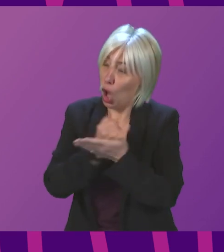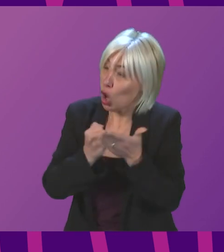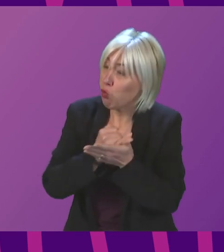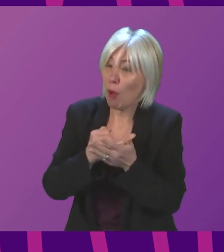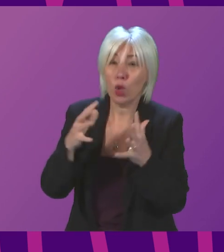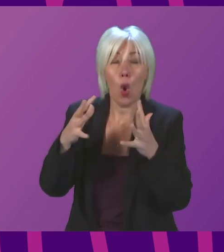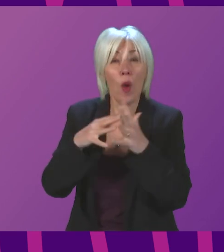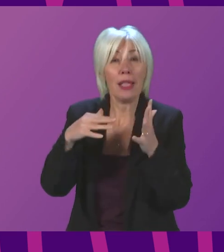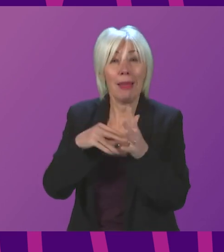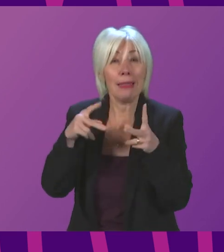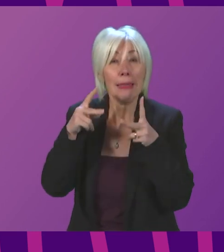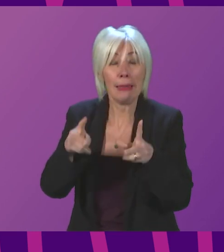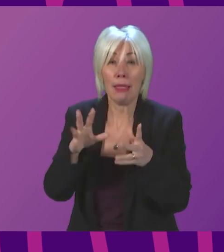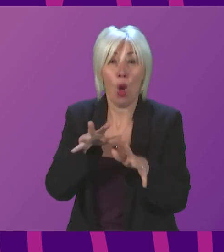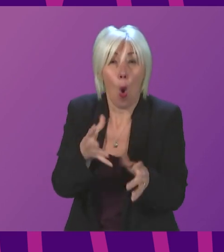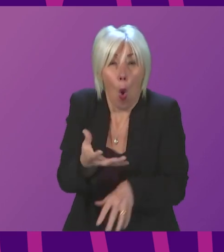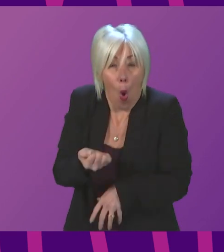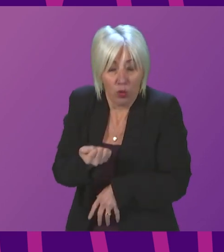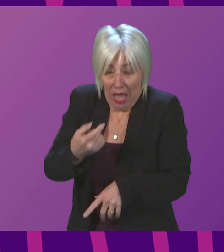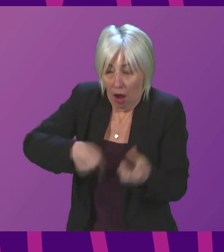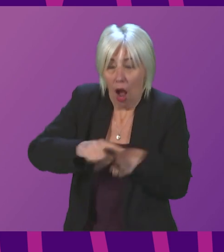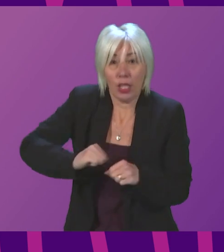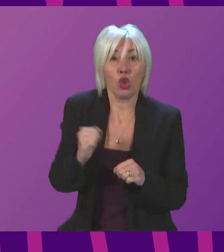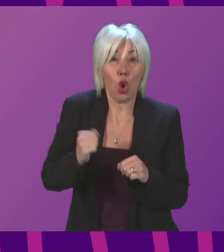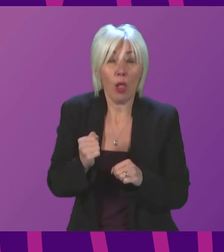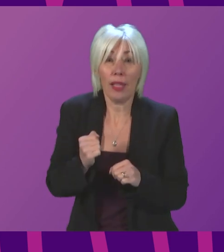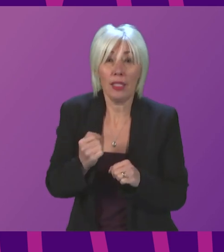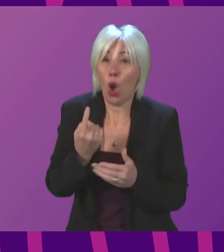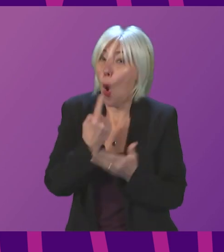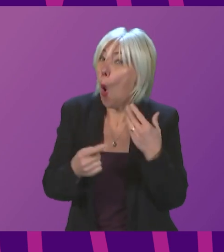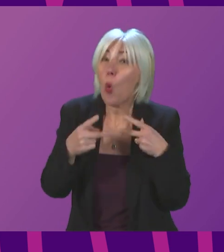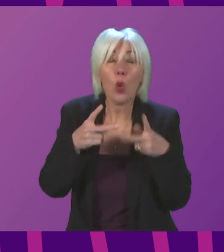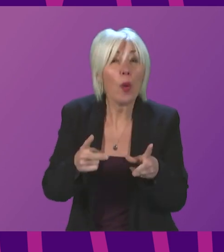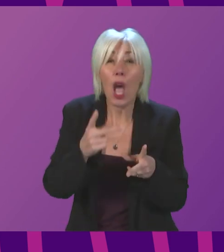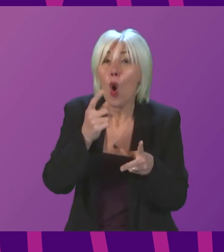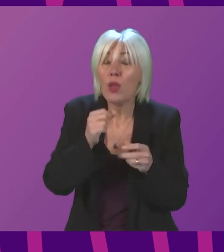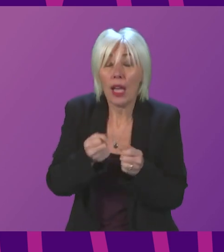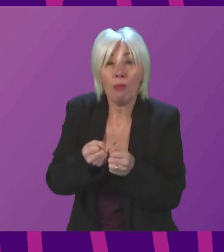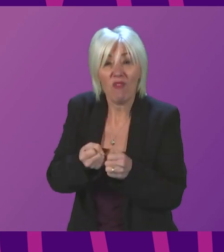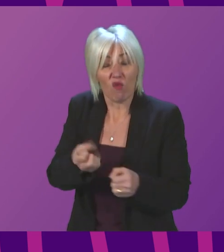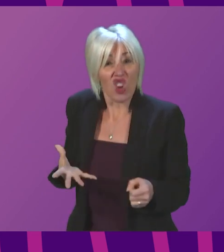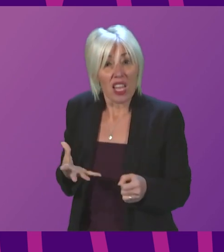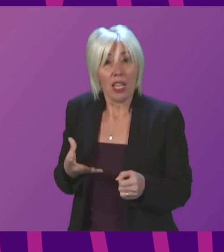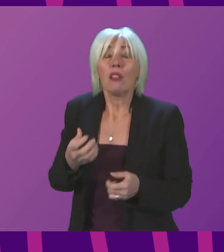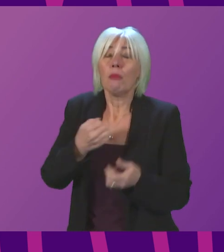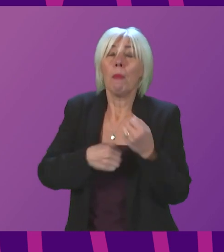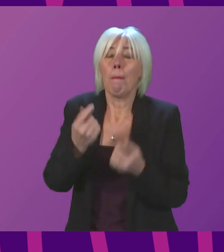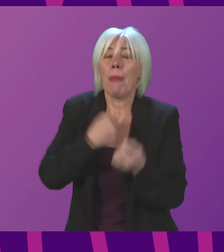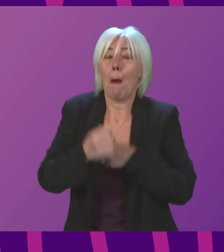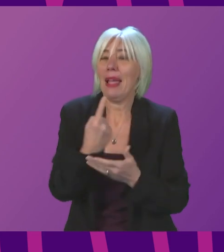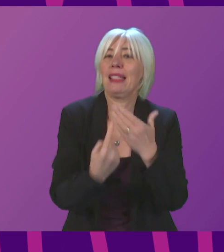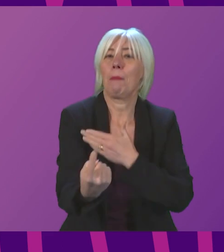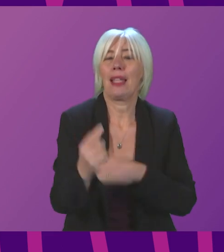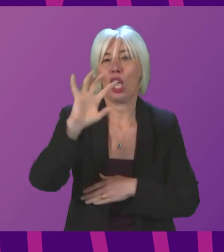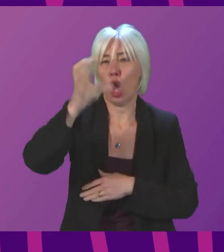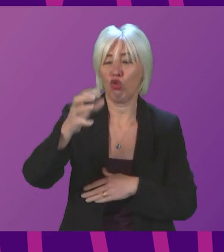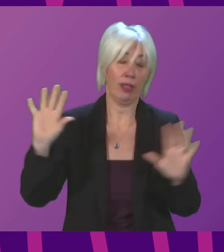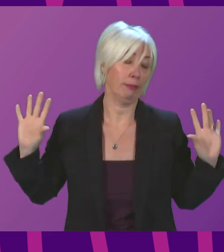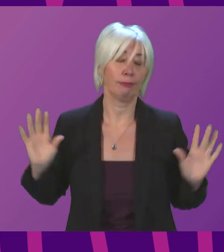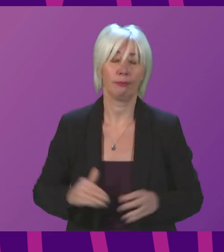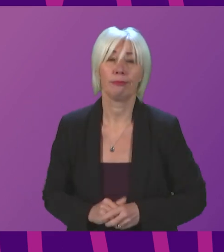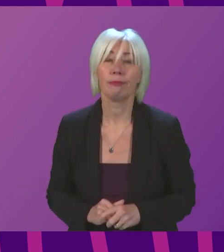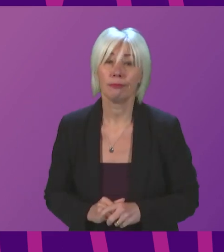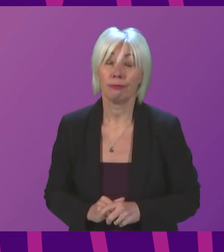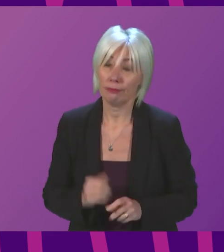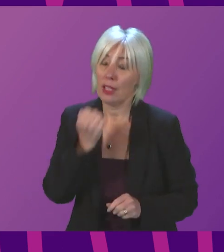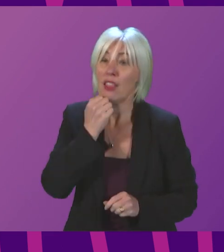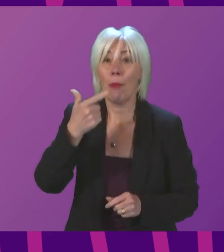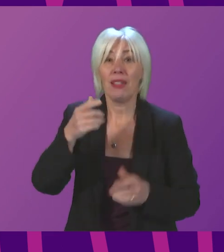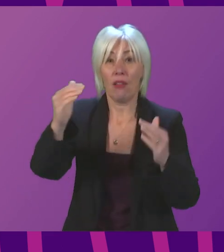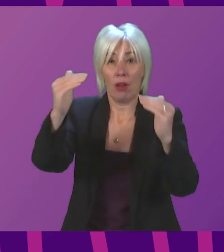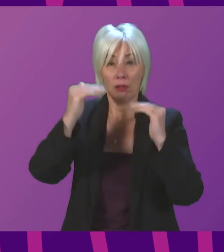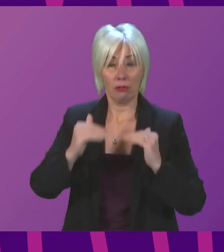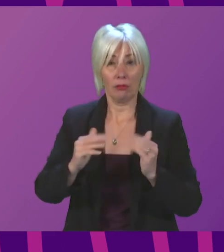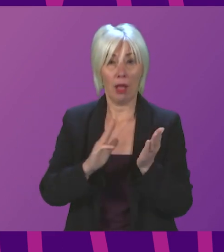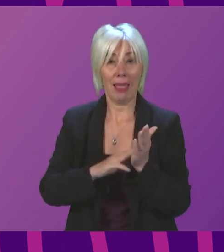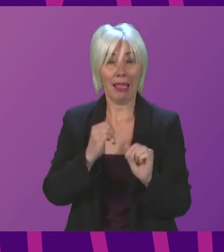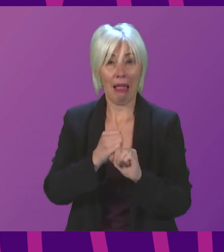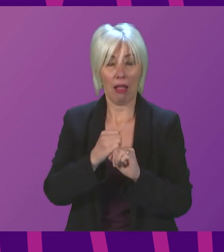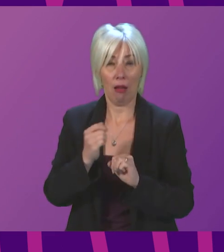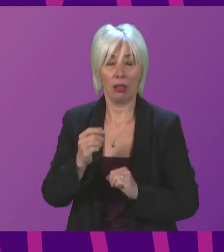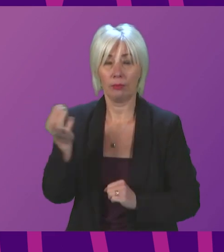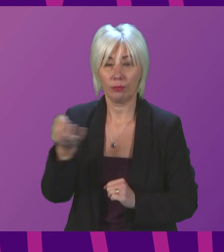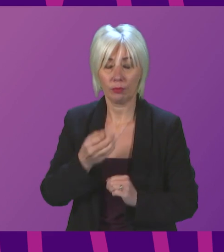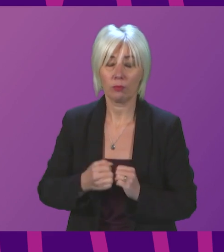is holding us back, and we can do that only by becoming an independent country.